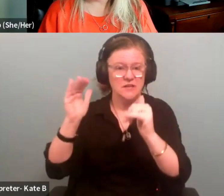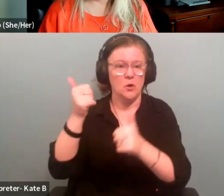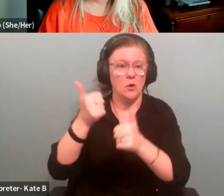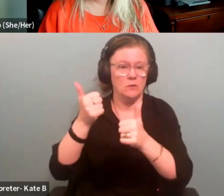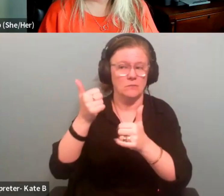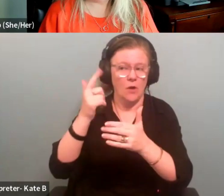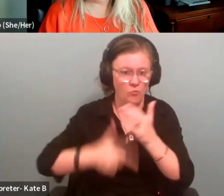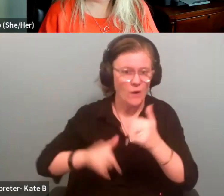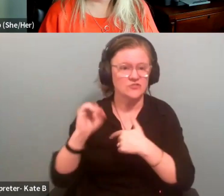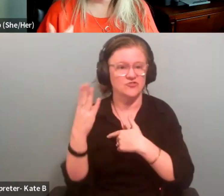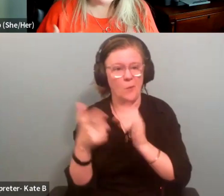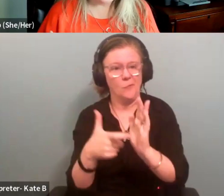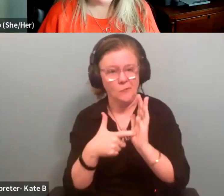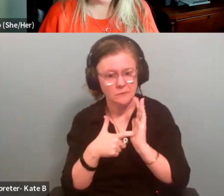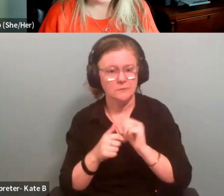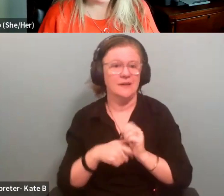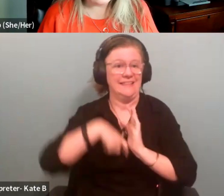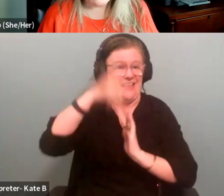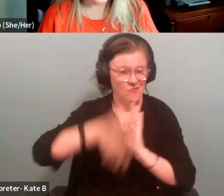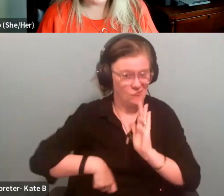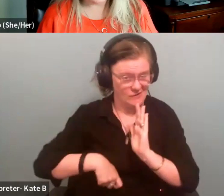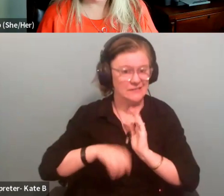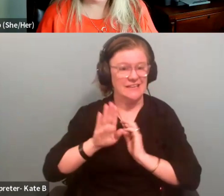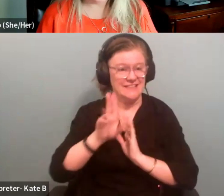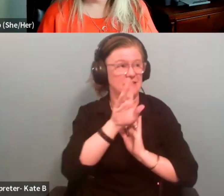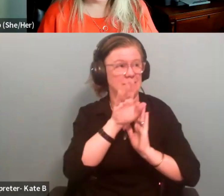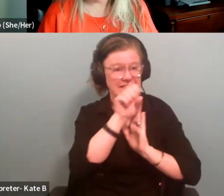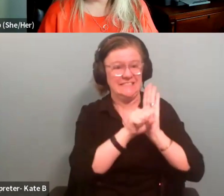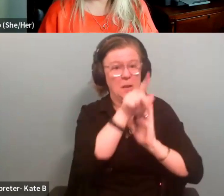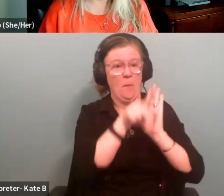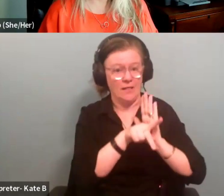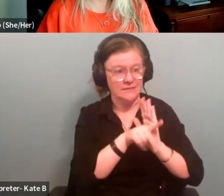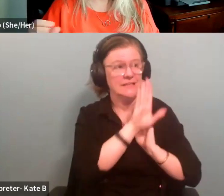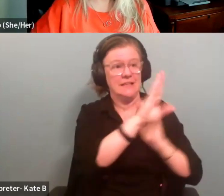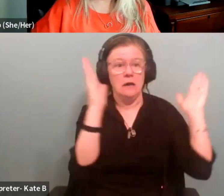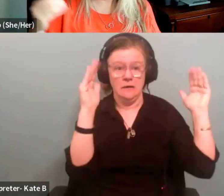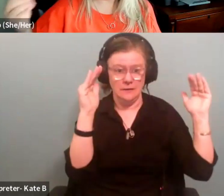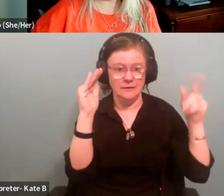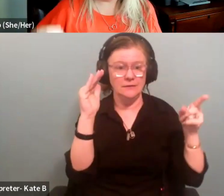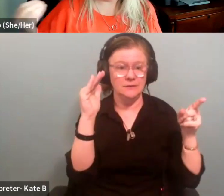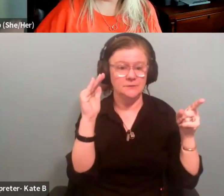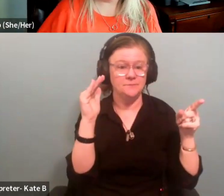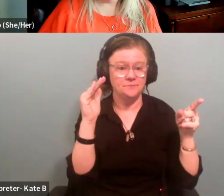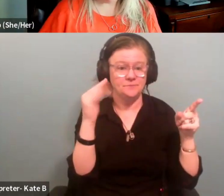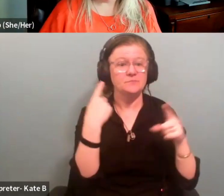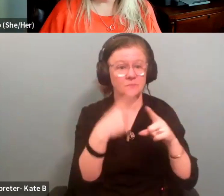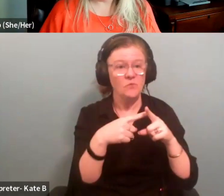is that they've written that into their policies, their expectations, and then those countability mechanisms so that